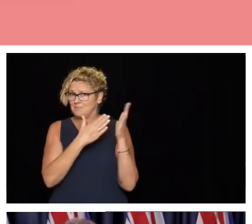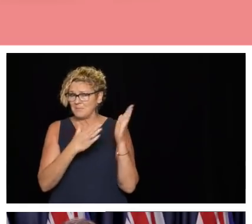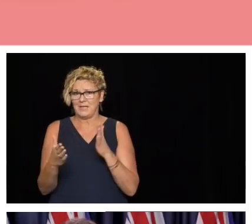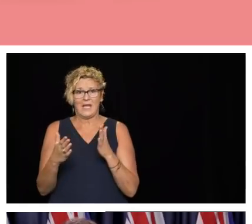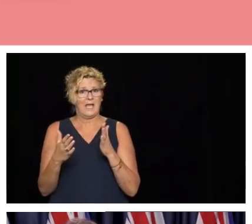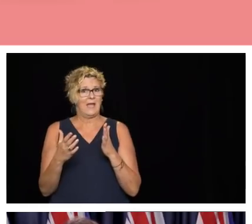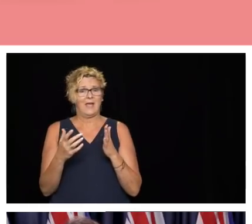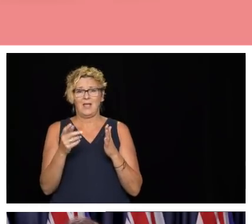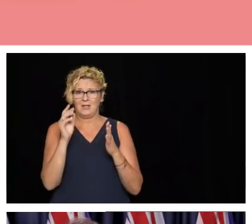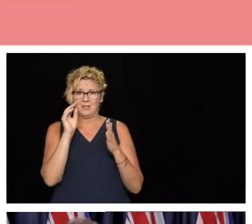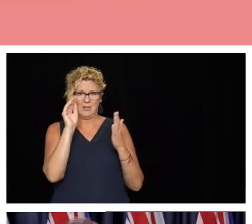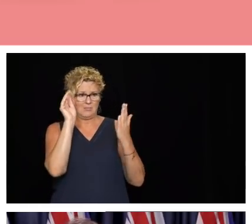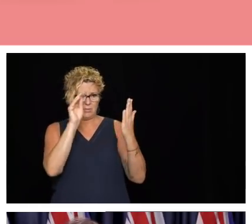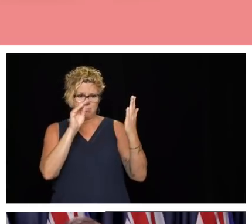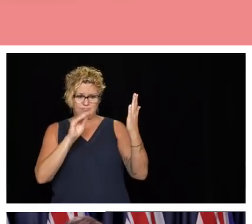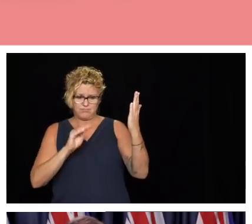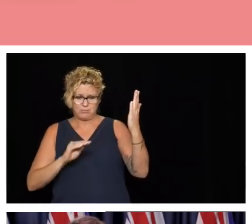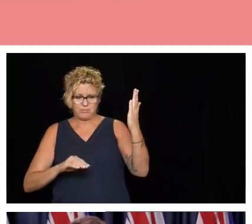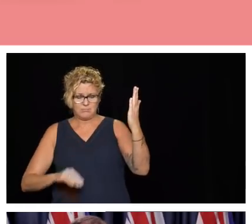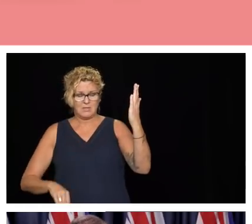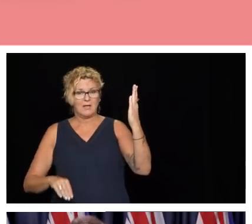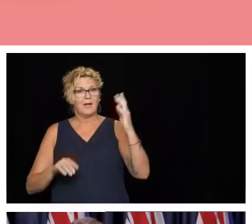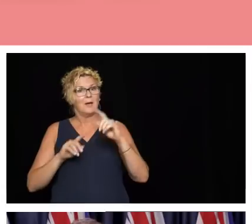for 20